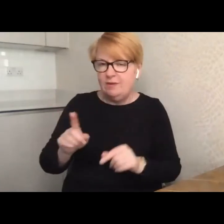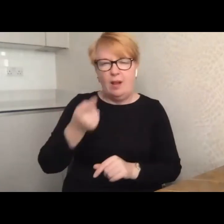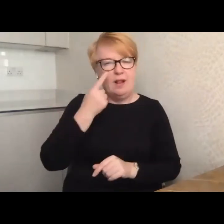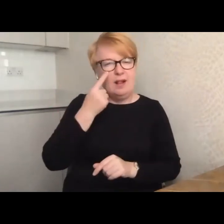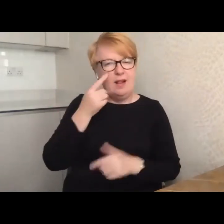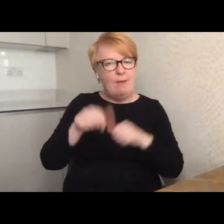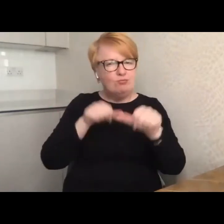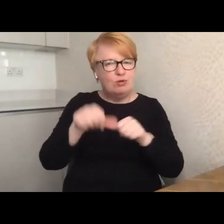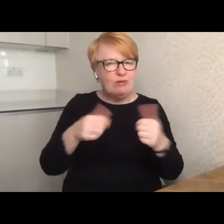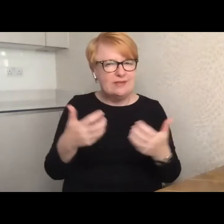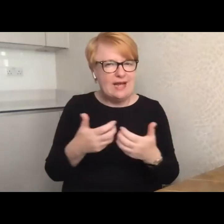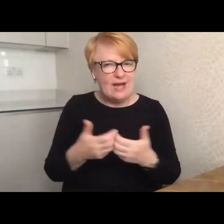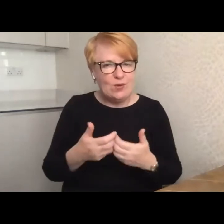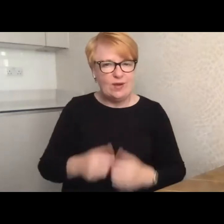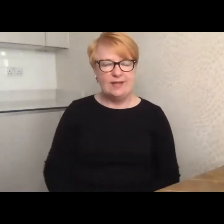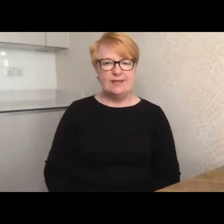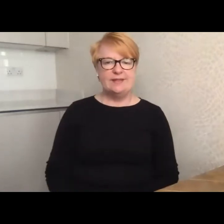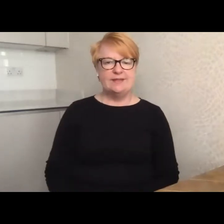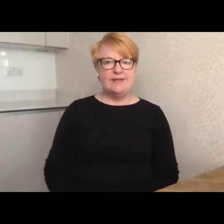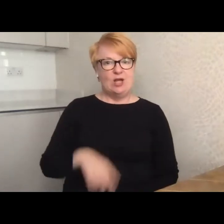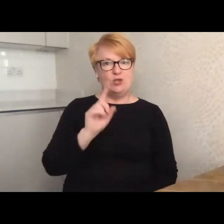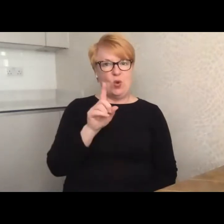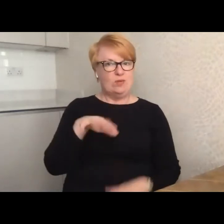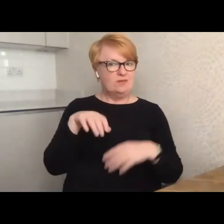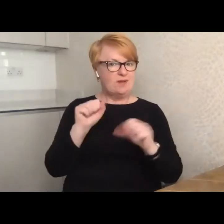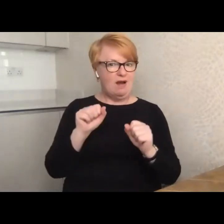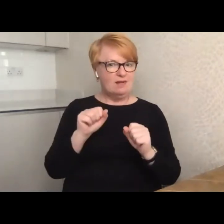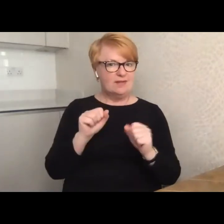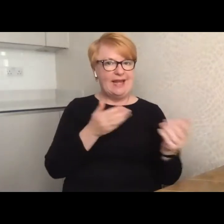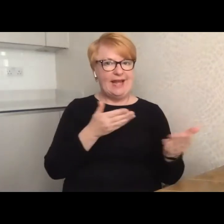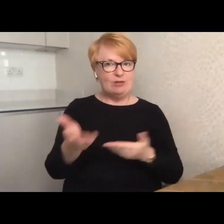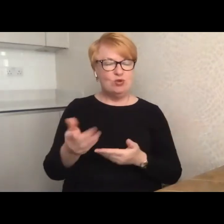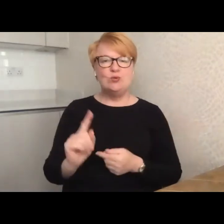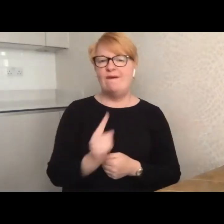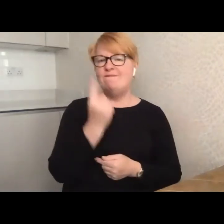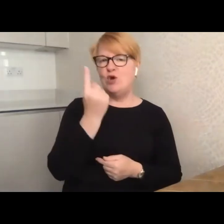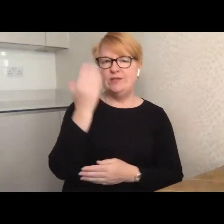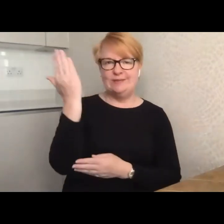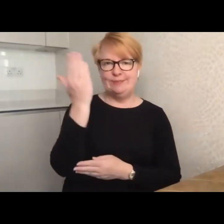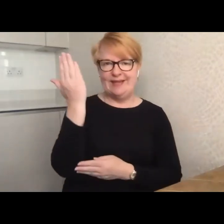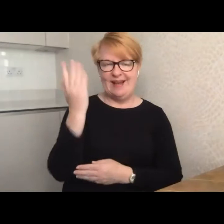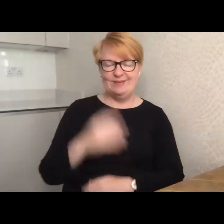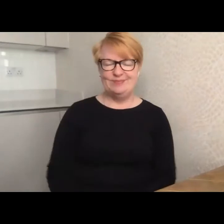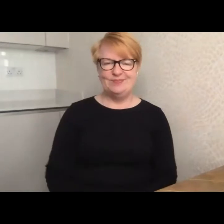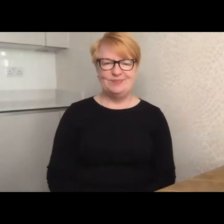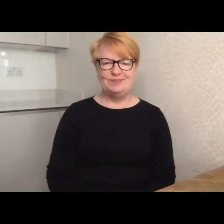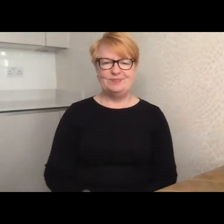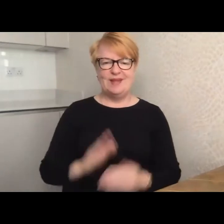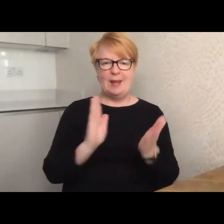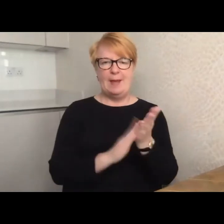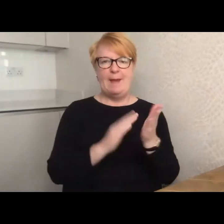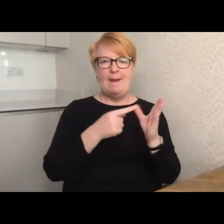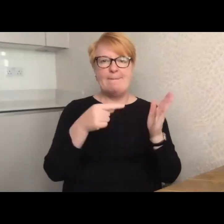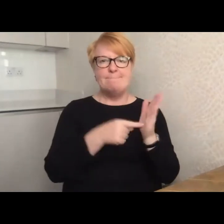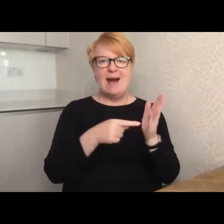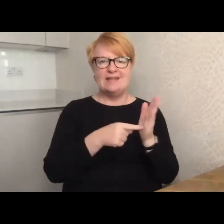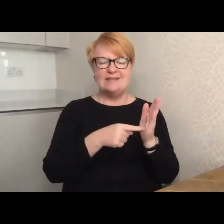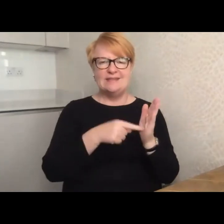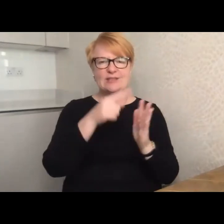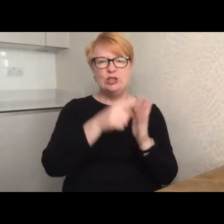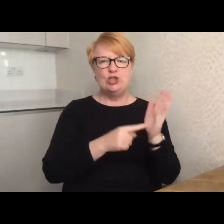So let me dive in straight to introduce our first speaker, Mat Jenner, I should say first that